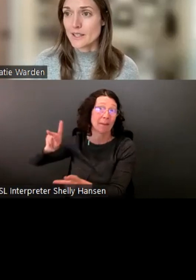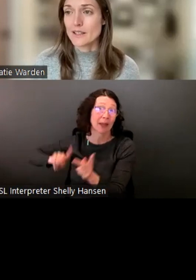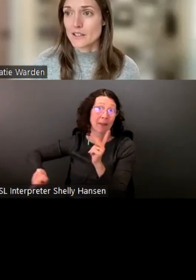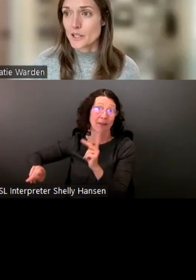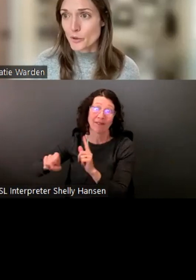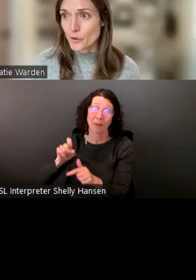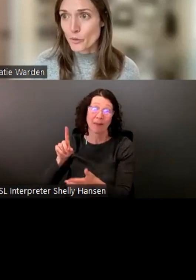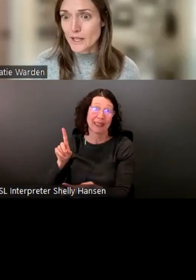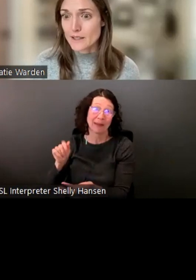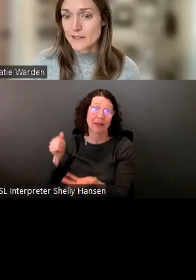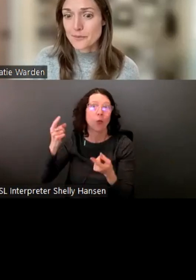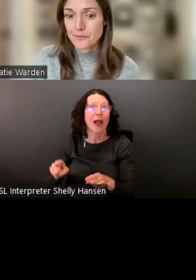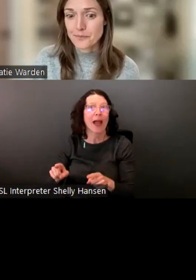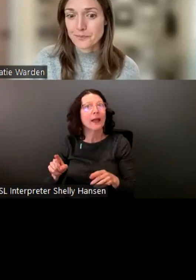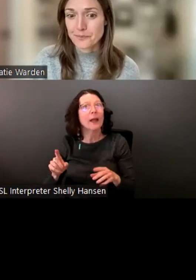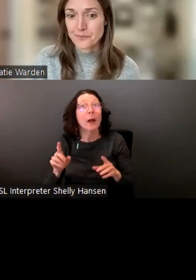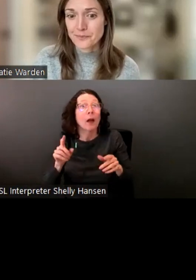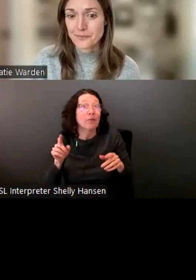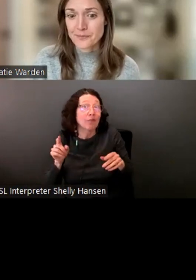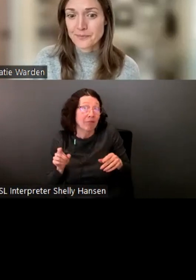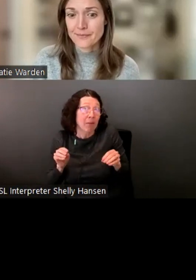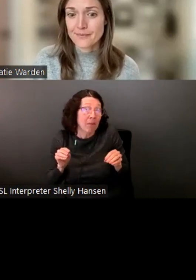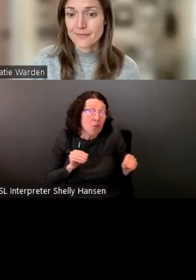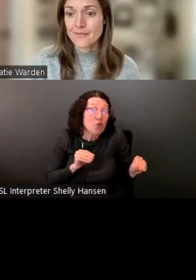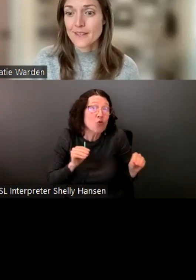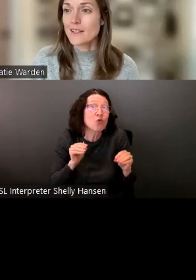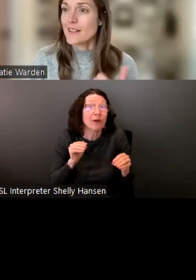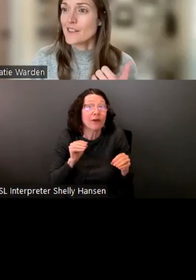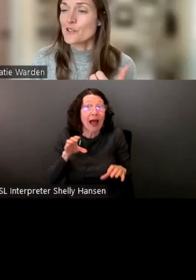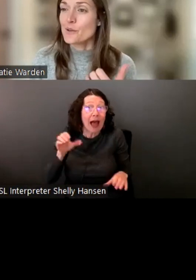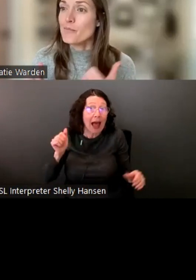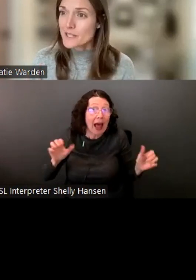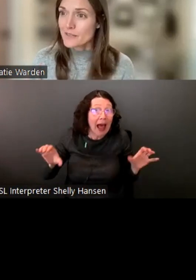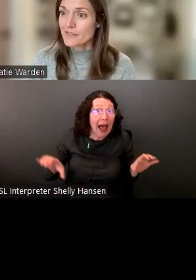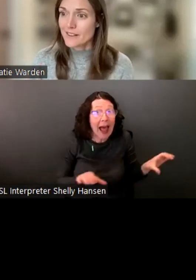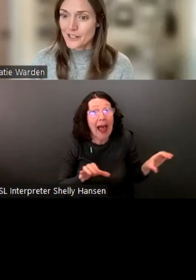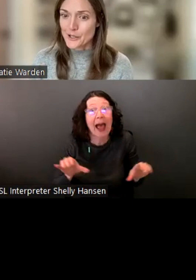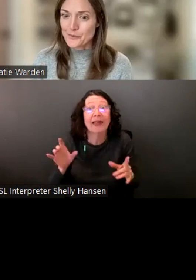in non-typical ways, there's a misfit there, right?